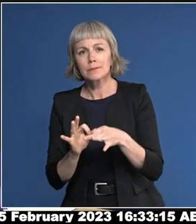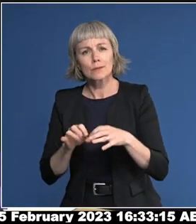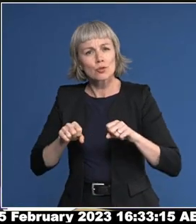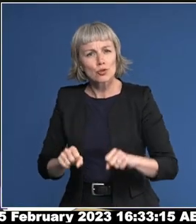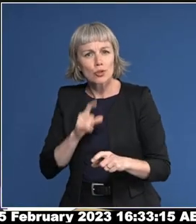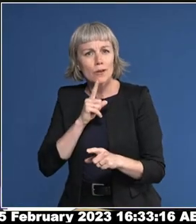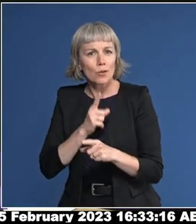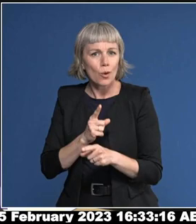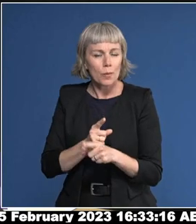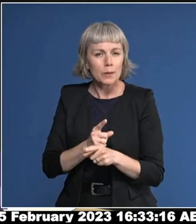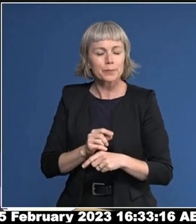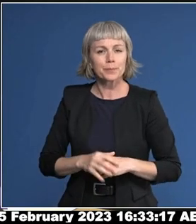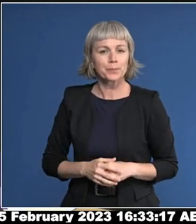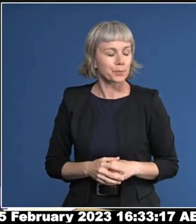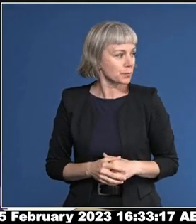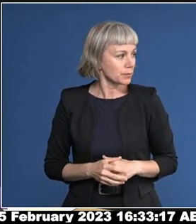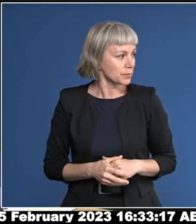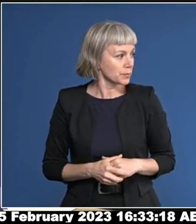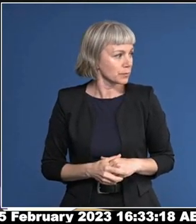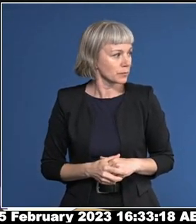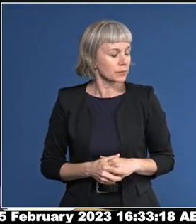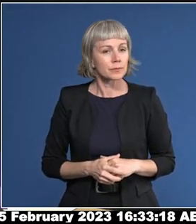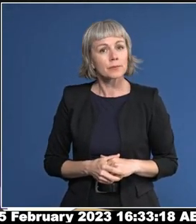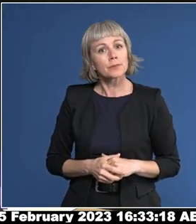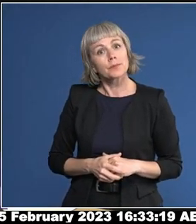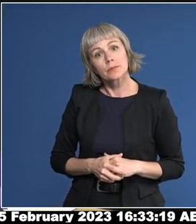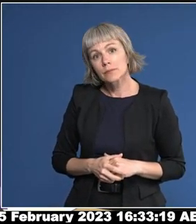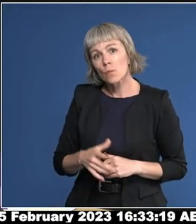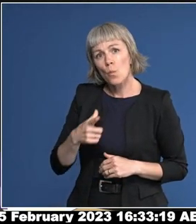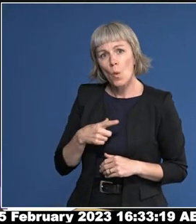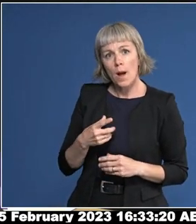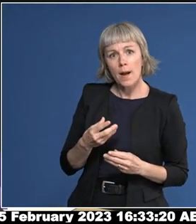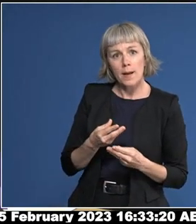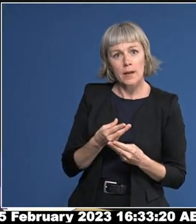So why don't many other providers become members of your organisation?